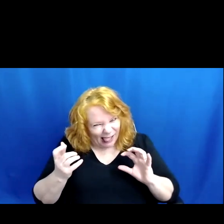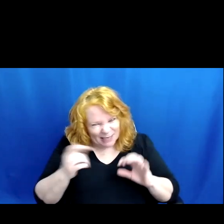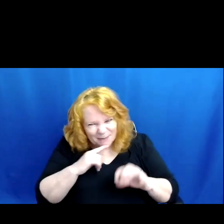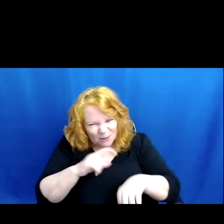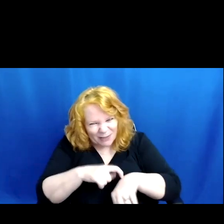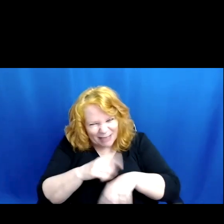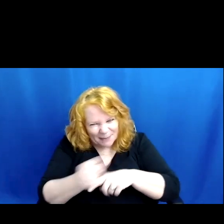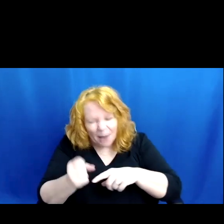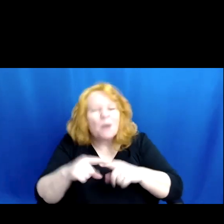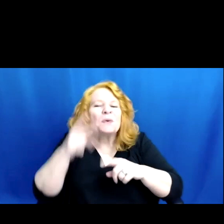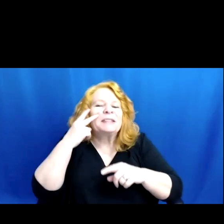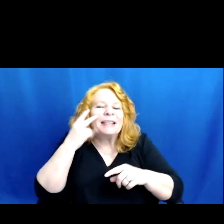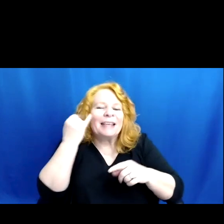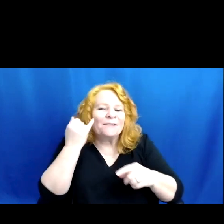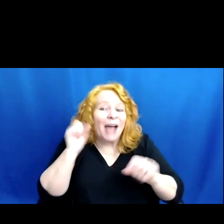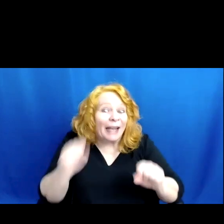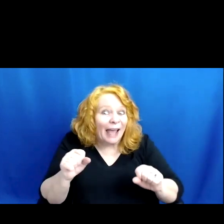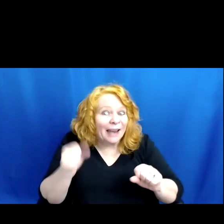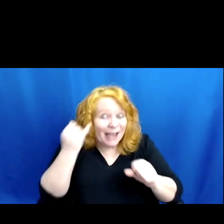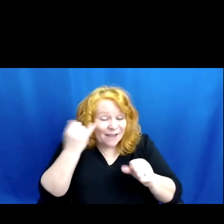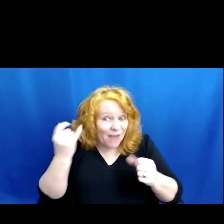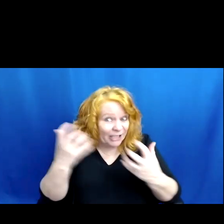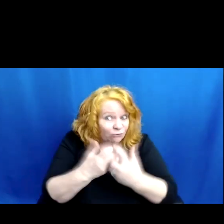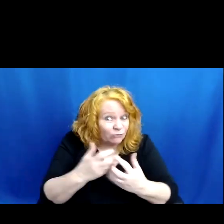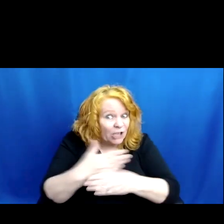So we will see how it will go and if I can achieve it, it will be amazing.